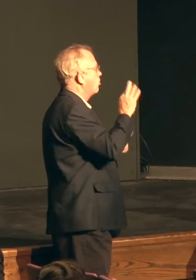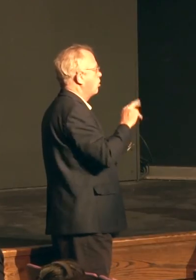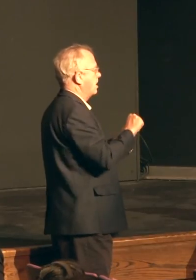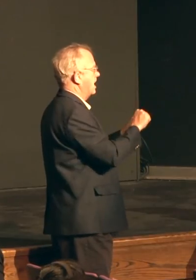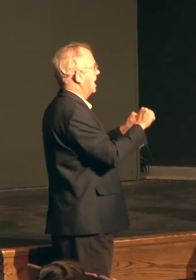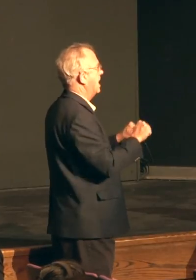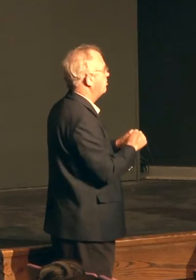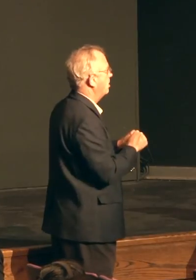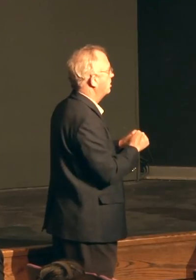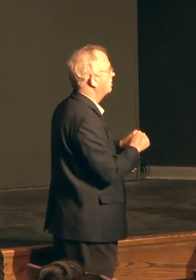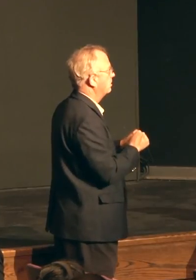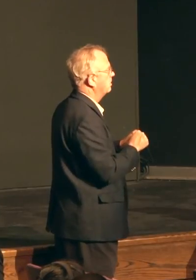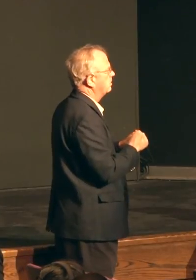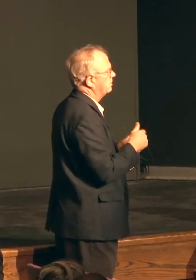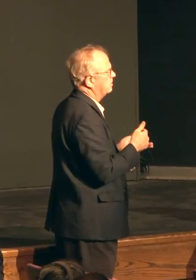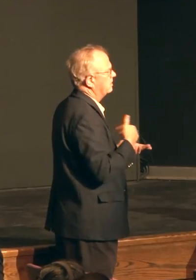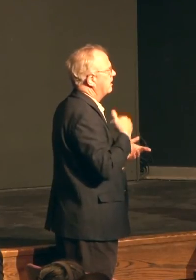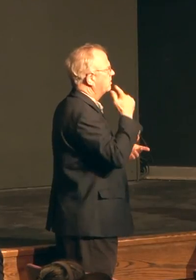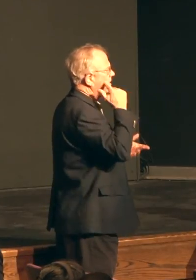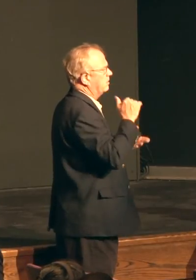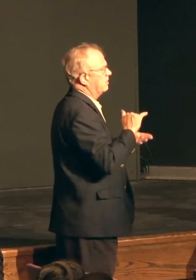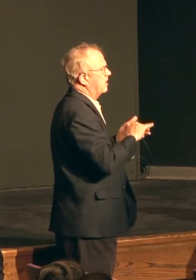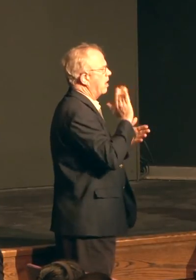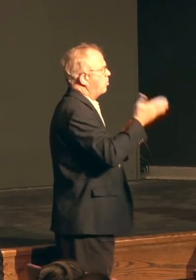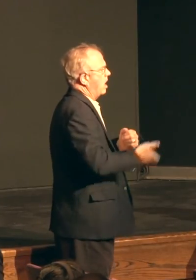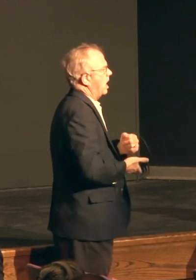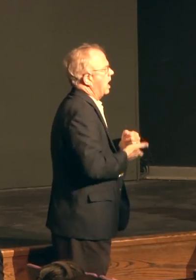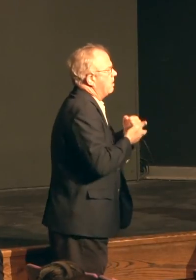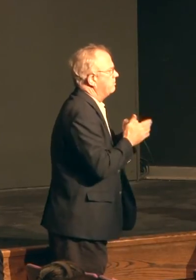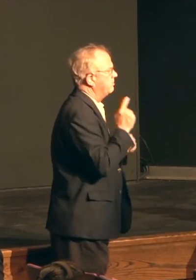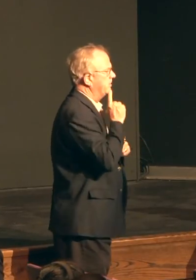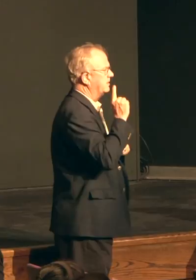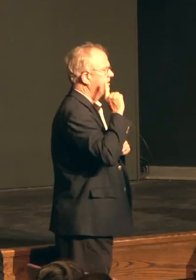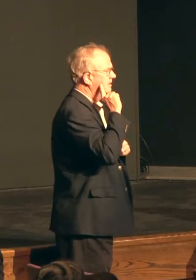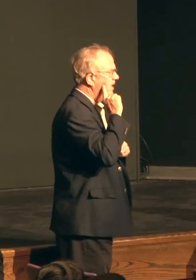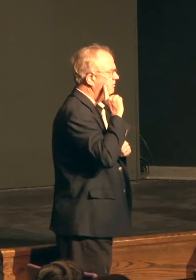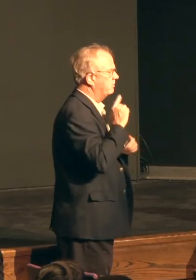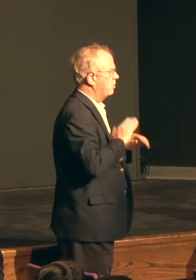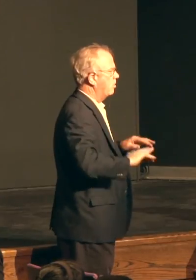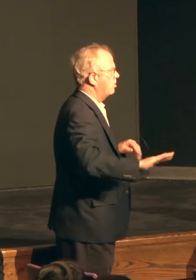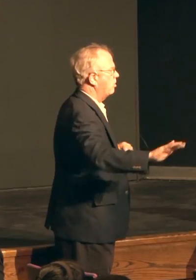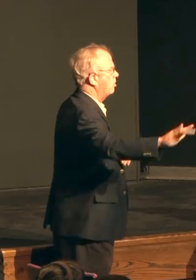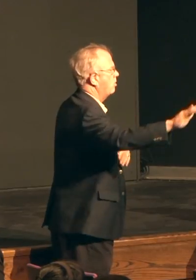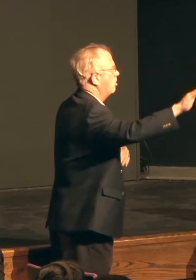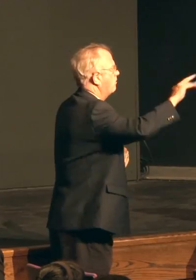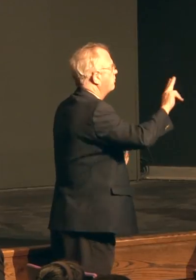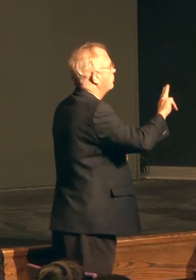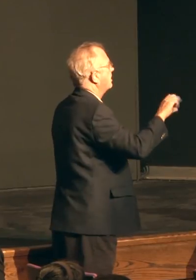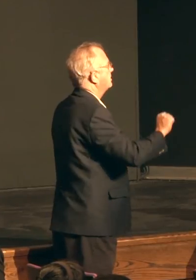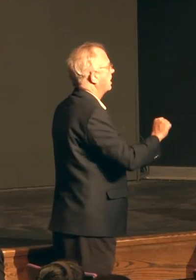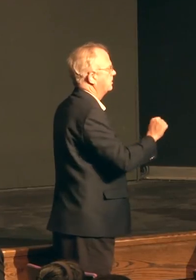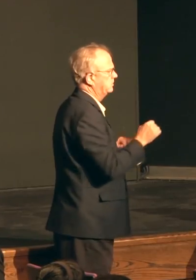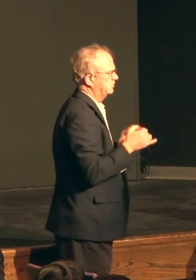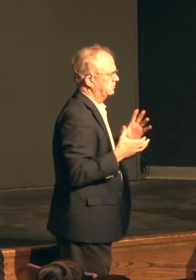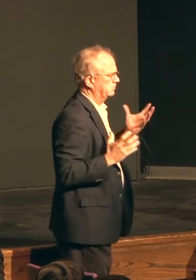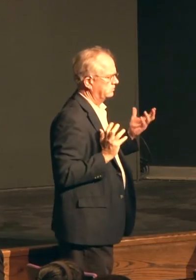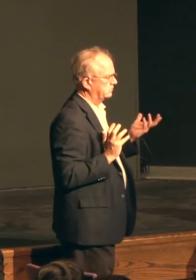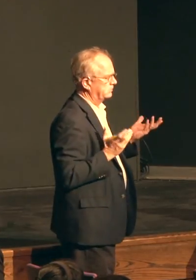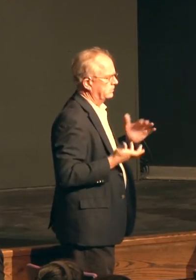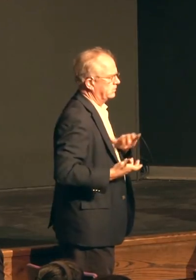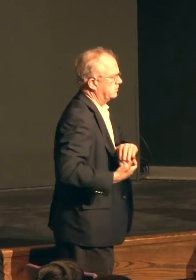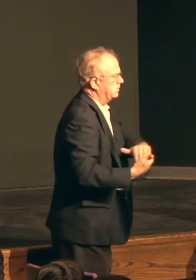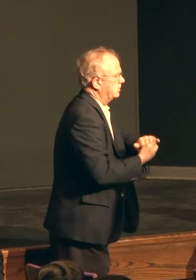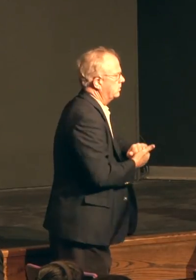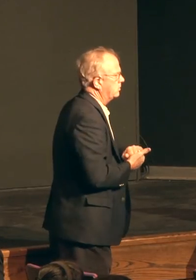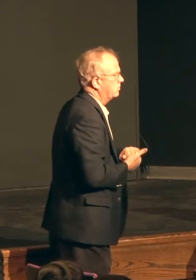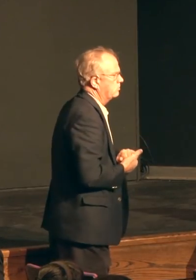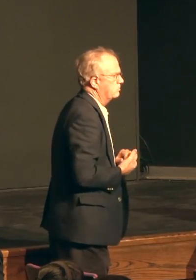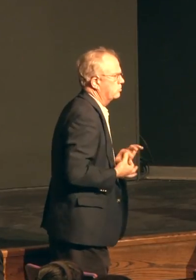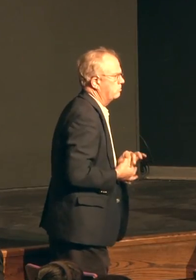our purchasing power. And I think if you had one of those lists, Deaf people all over the